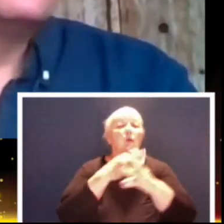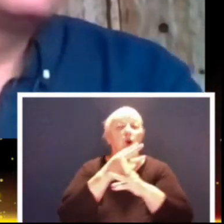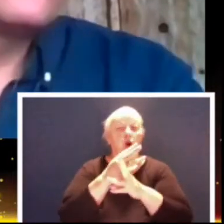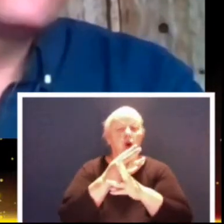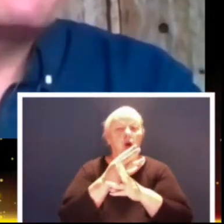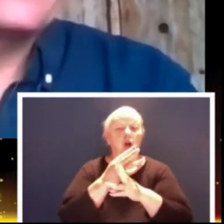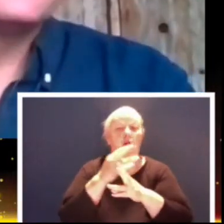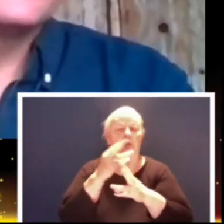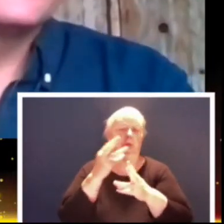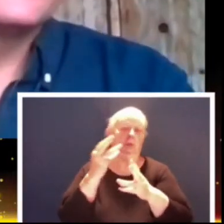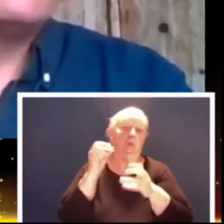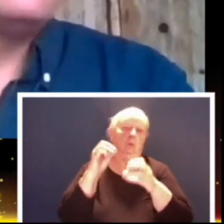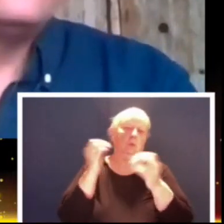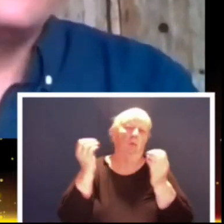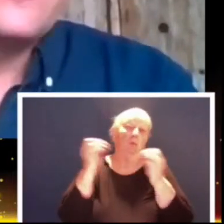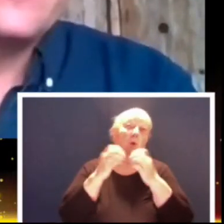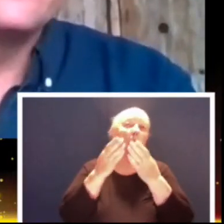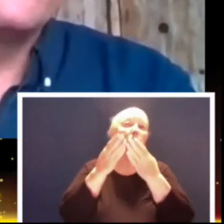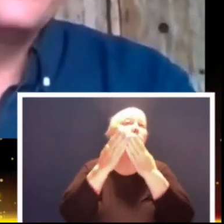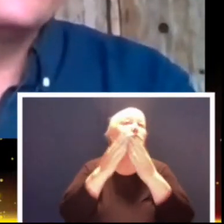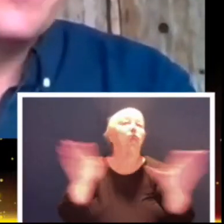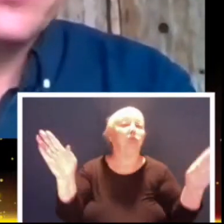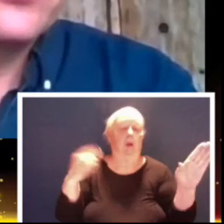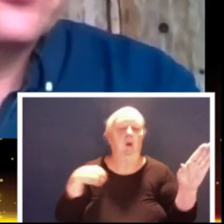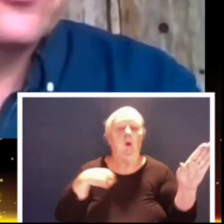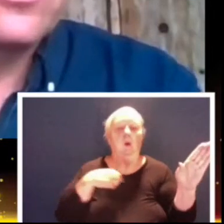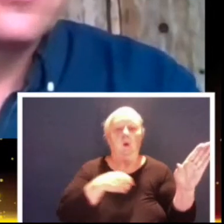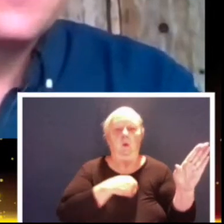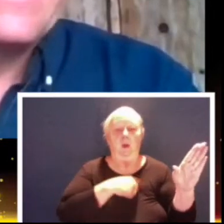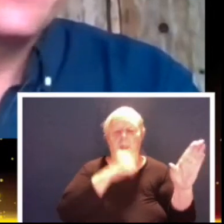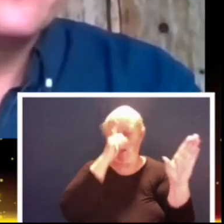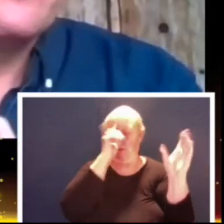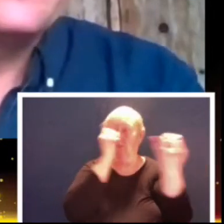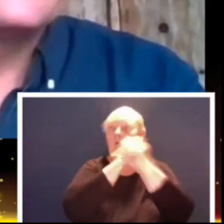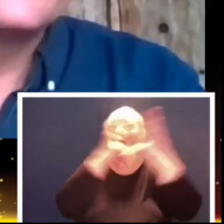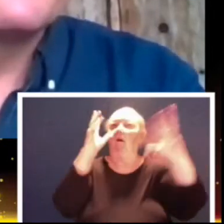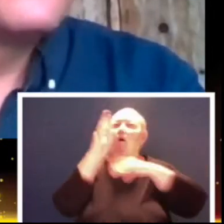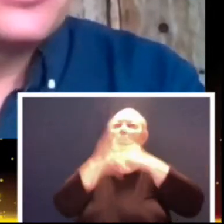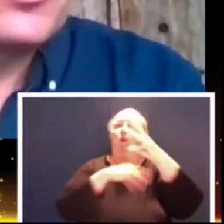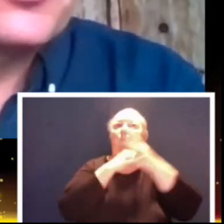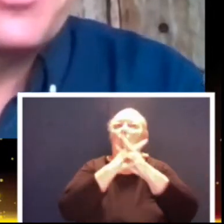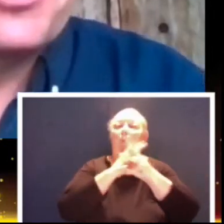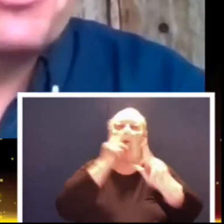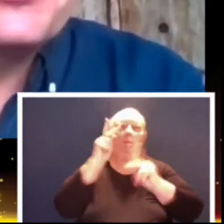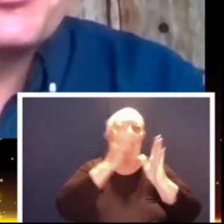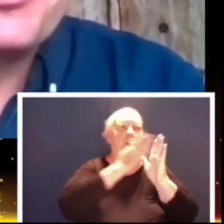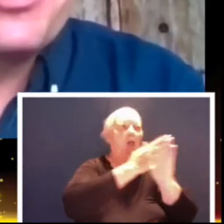towards imagining a world full of active peace makers or active peace flowers. I don't know what you call someone who